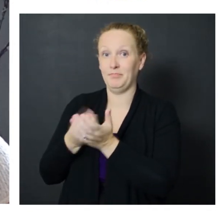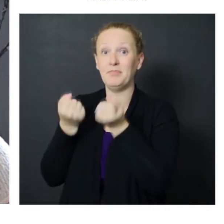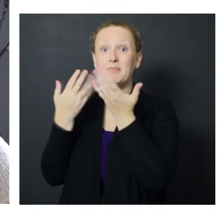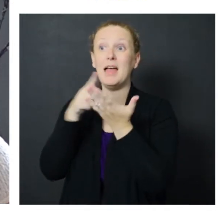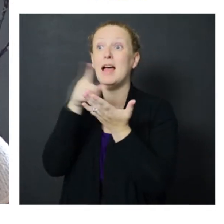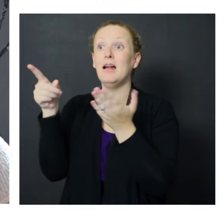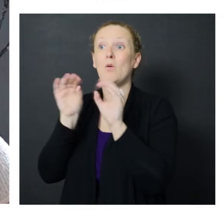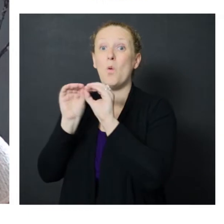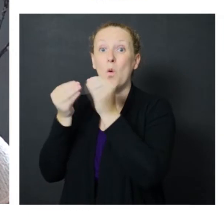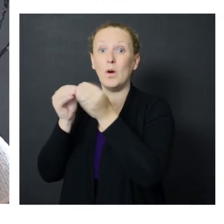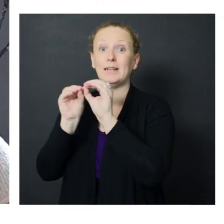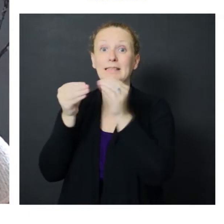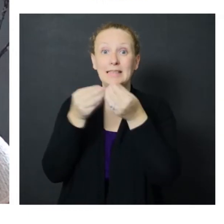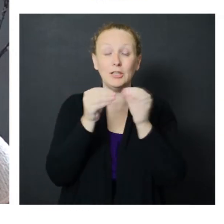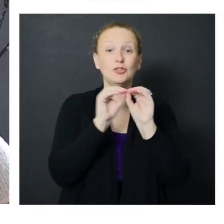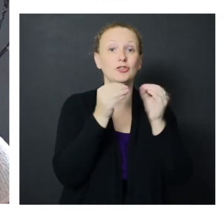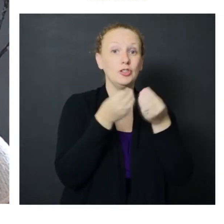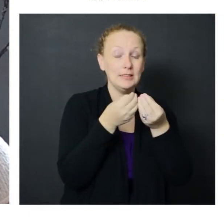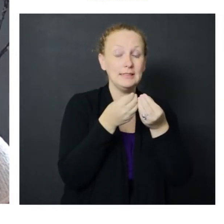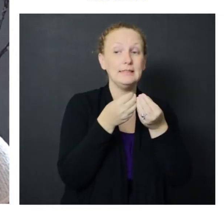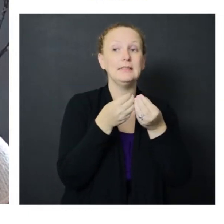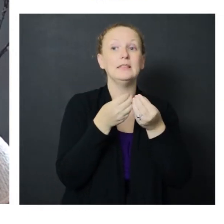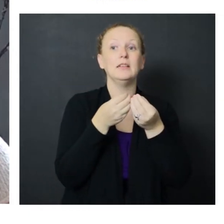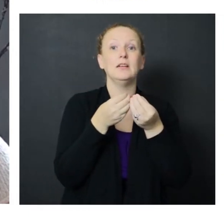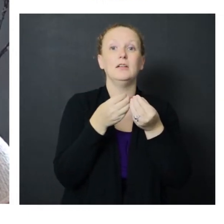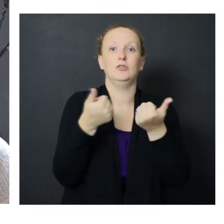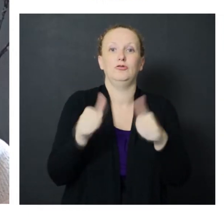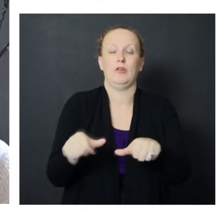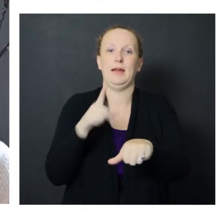when many organizations are trying to, um, improve